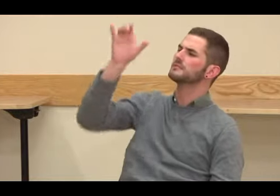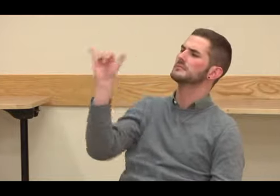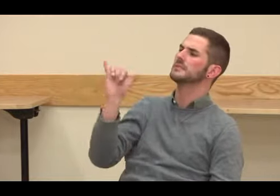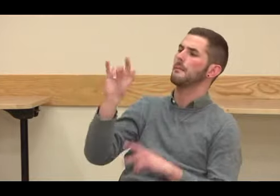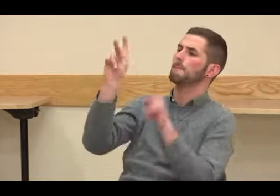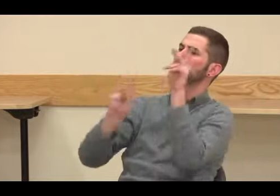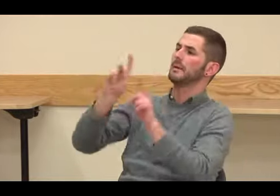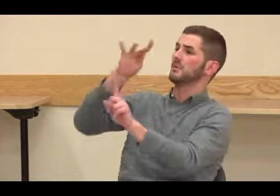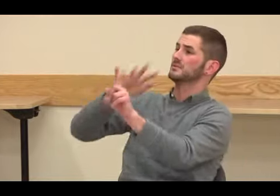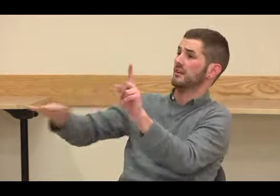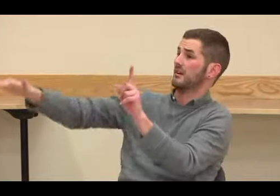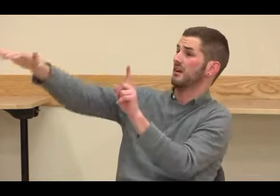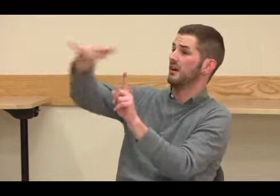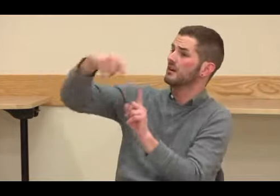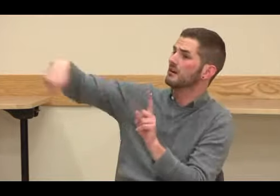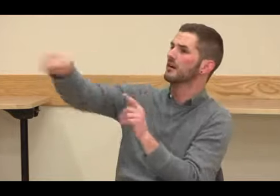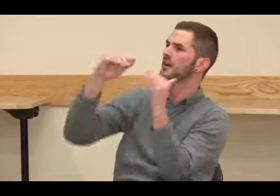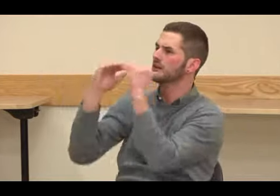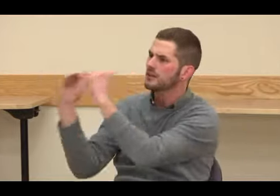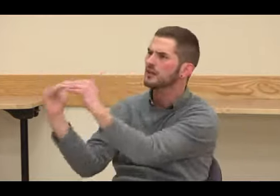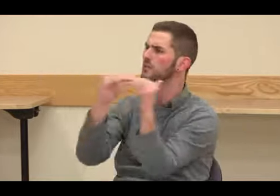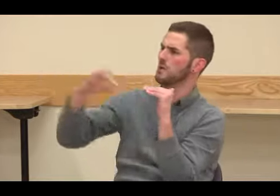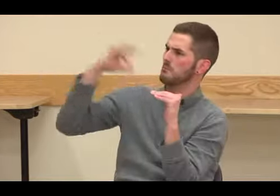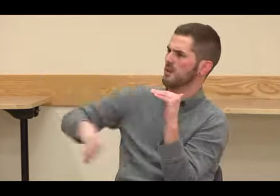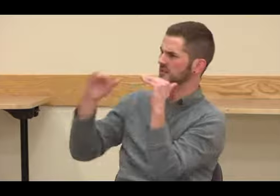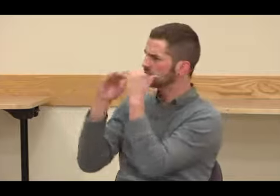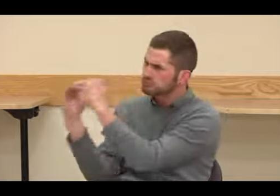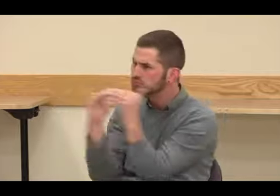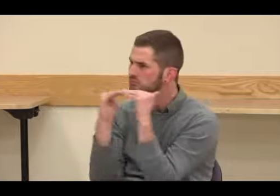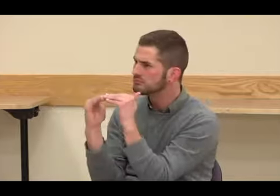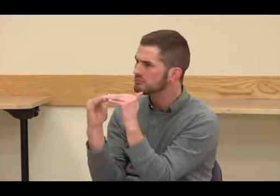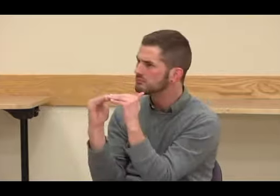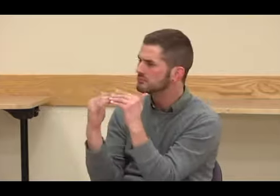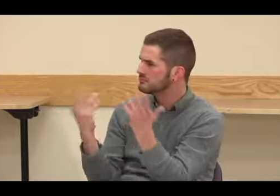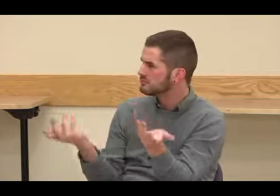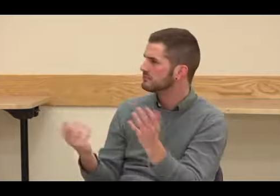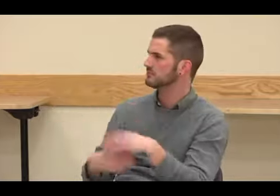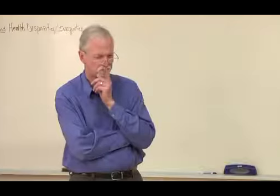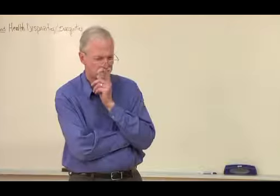It's the concept where all individuals and groups in a society get fair treatment and benefit equally from society.